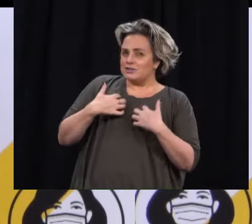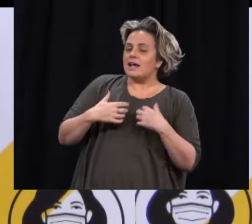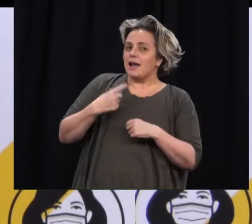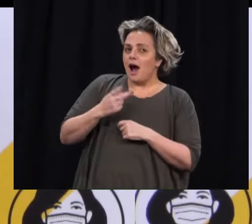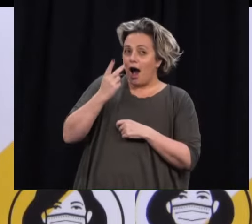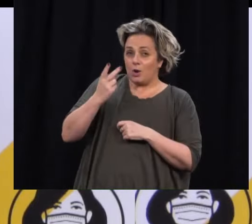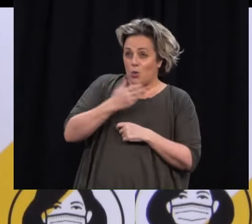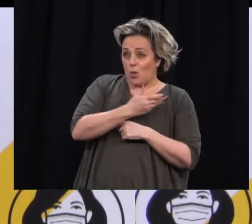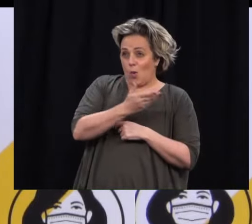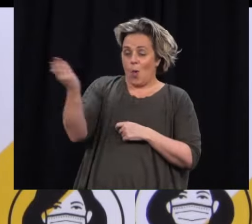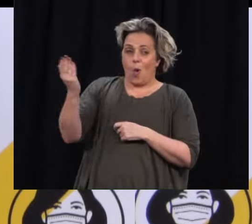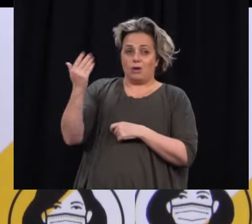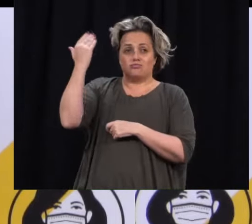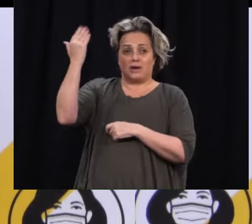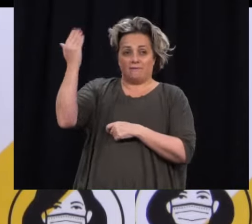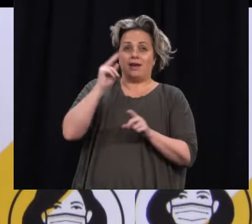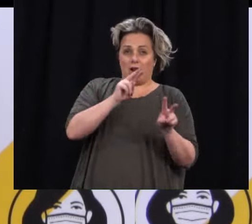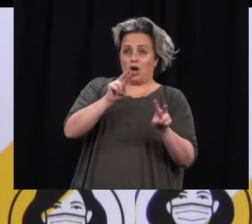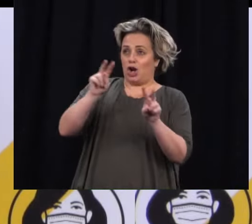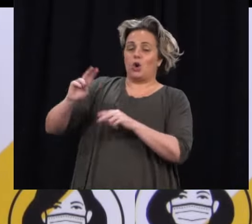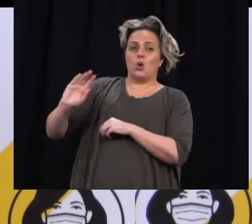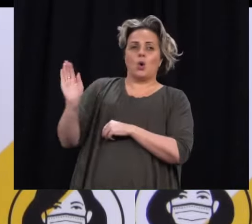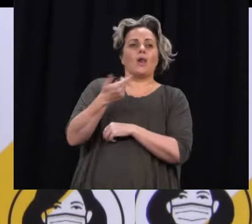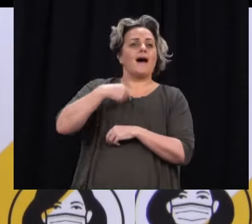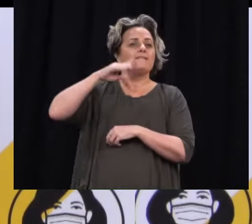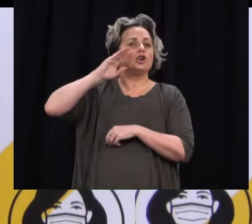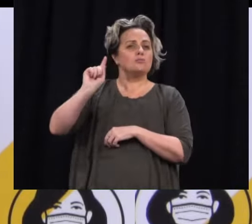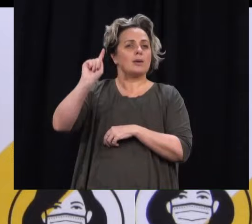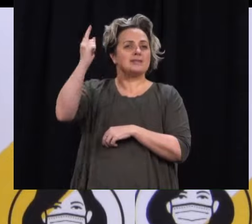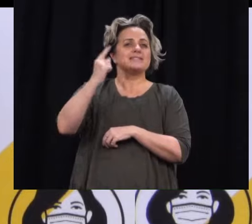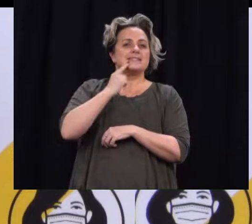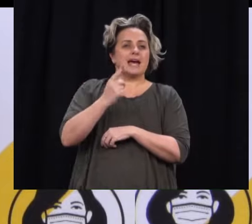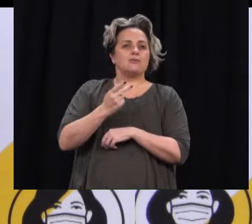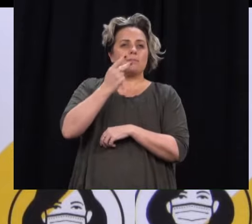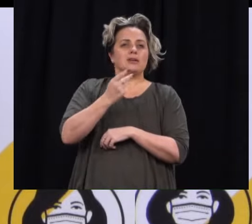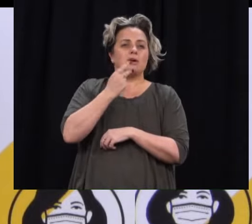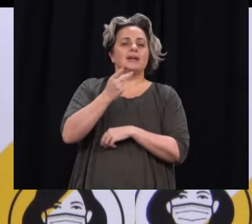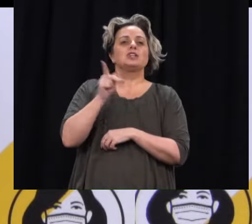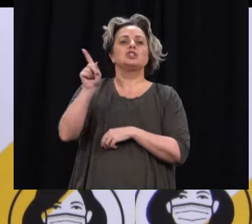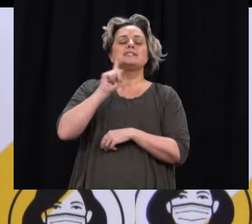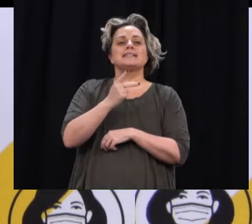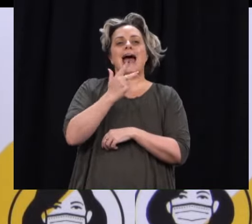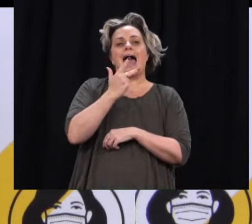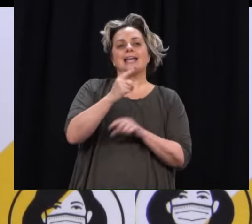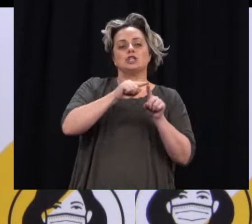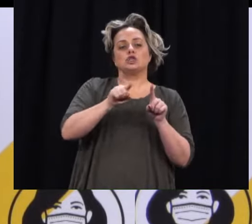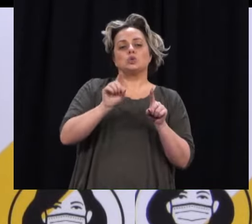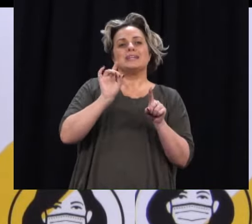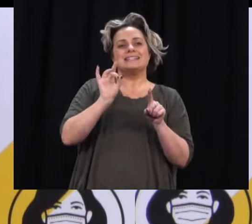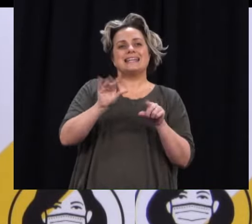escalate up over the next couple of days? Just before Bloomfield answer, I listened and watch